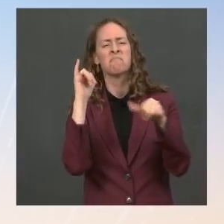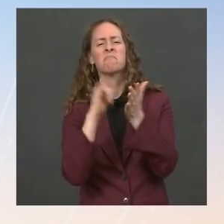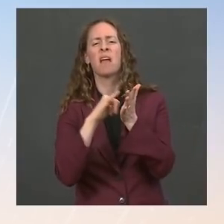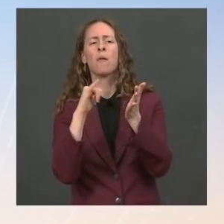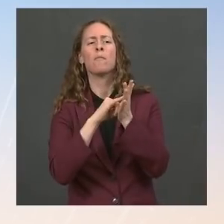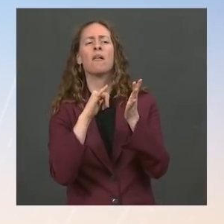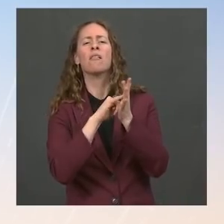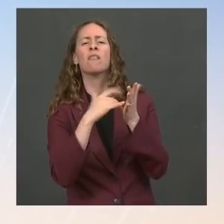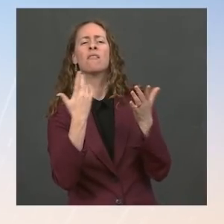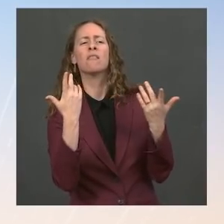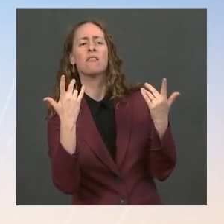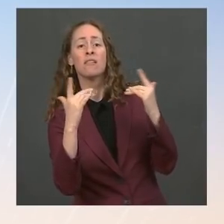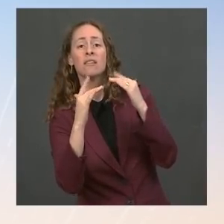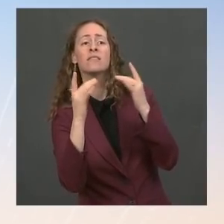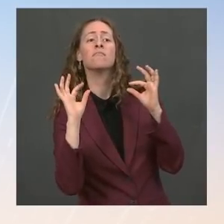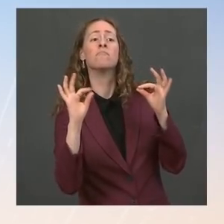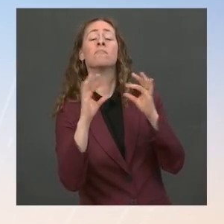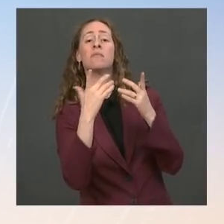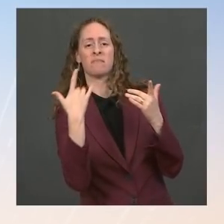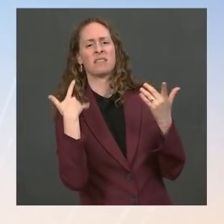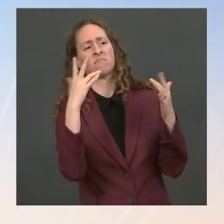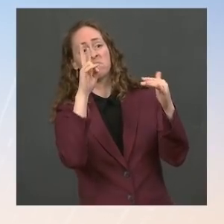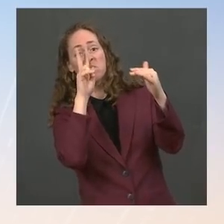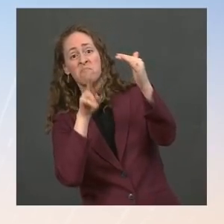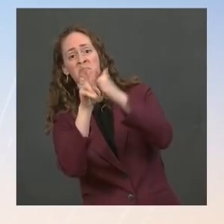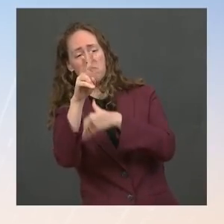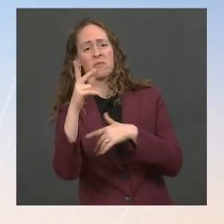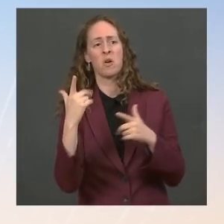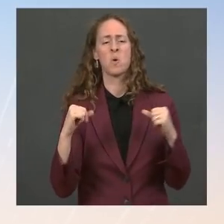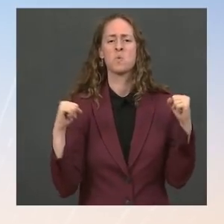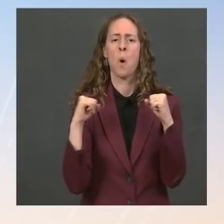and said the U.S. and China need to be cooperating more on COVID